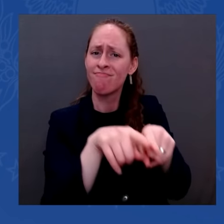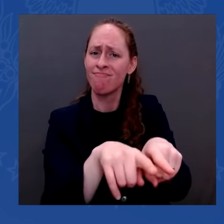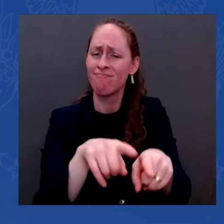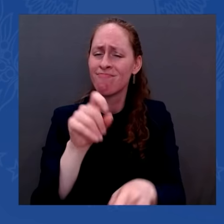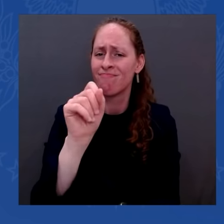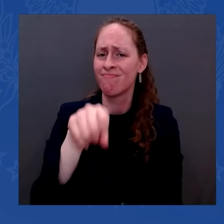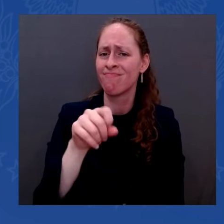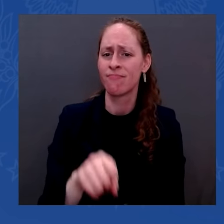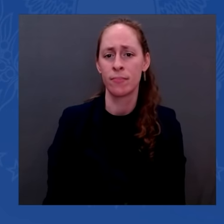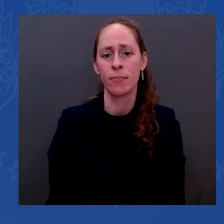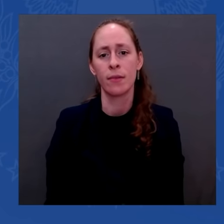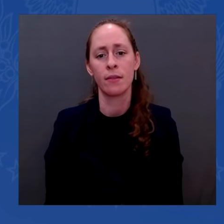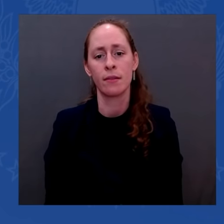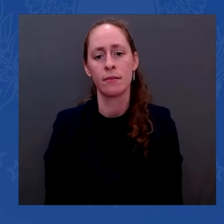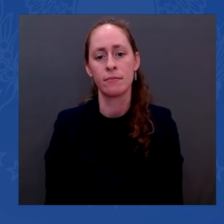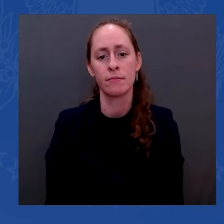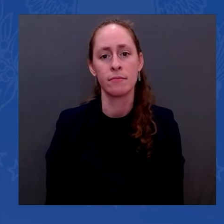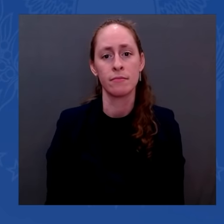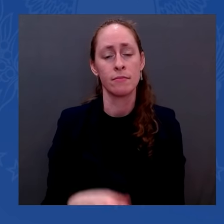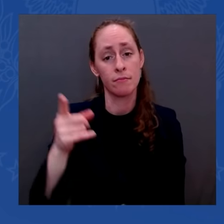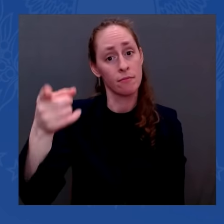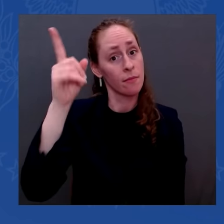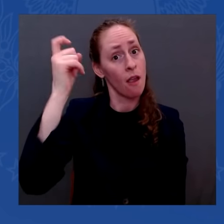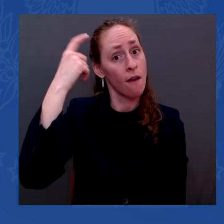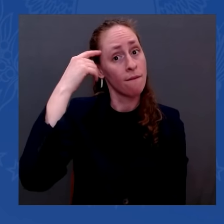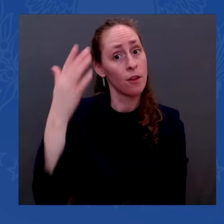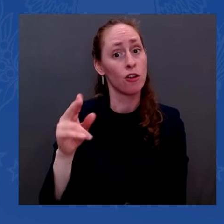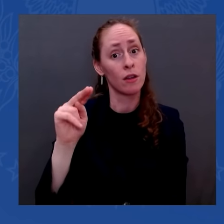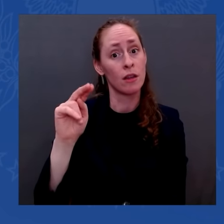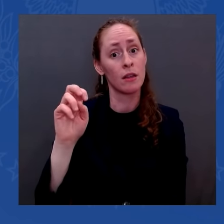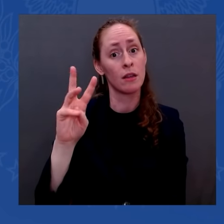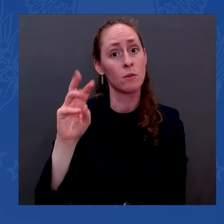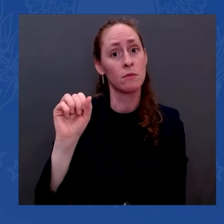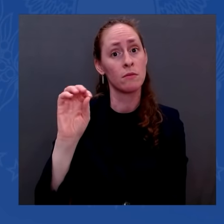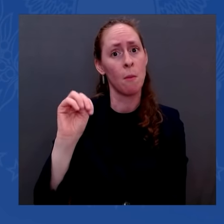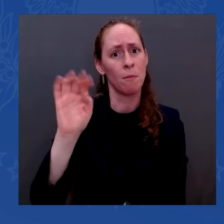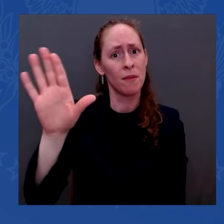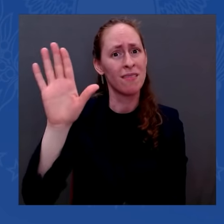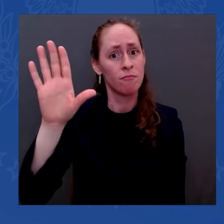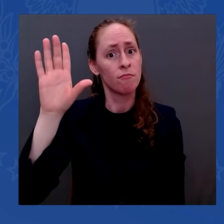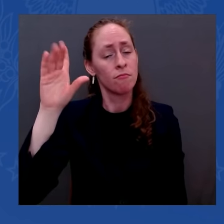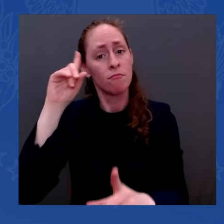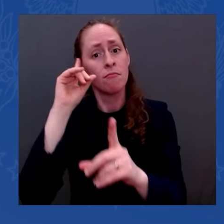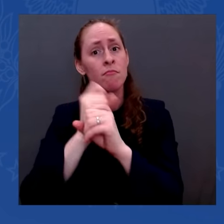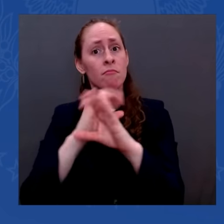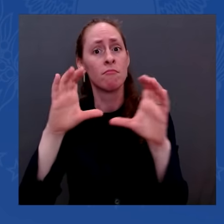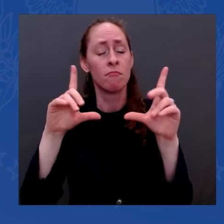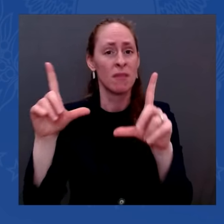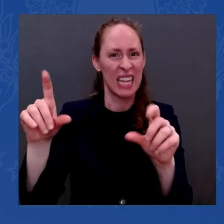is in alignment with what we're asking for. Now, the hard part is in the details in implementing it